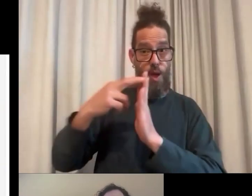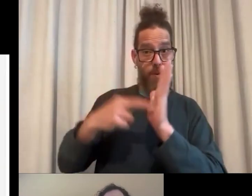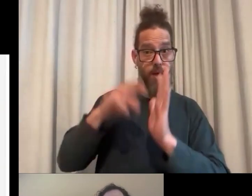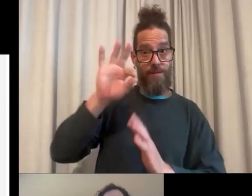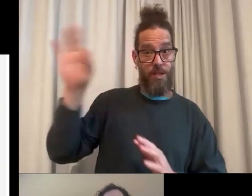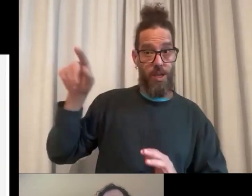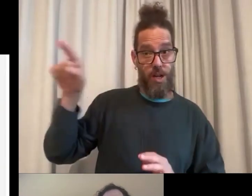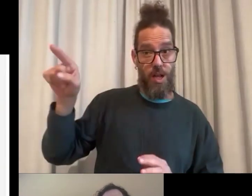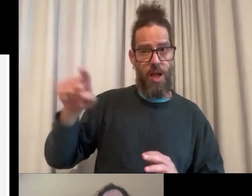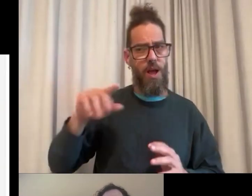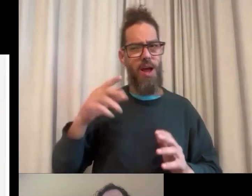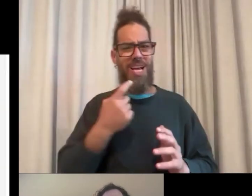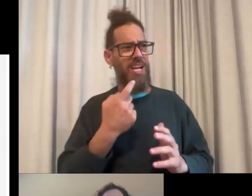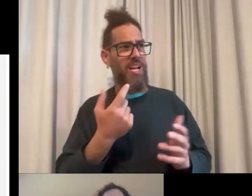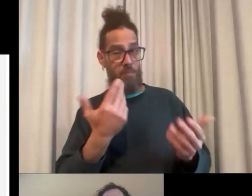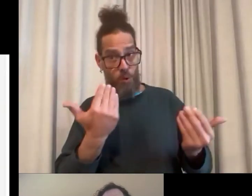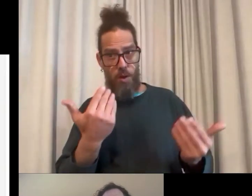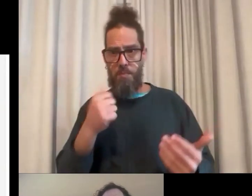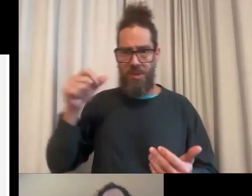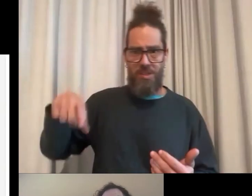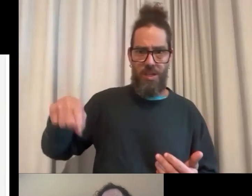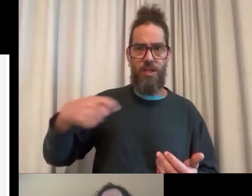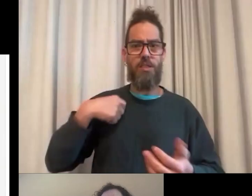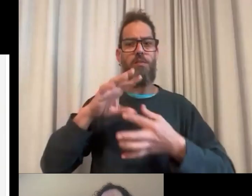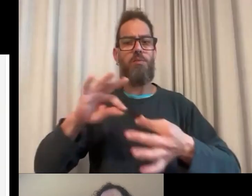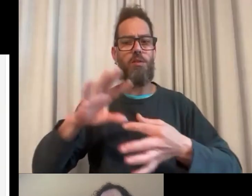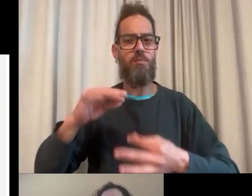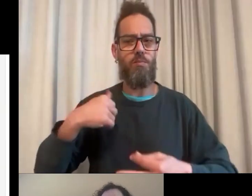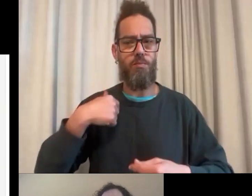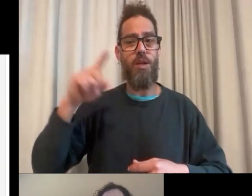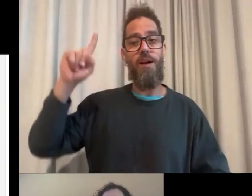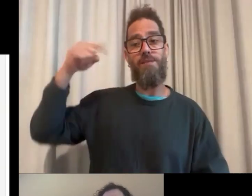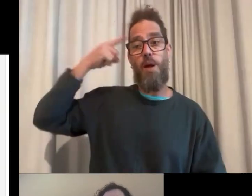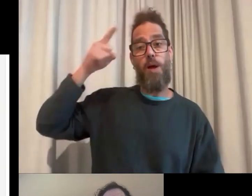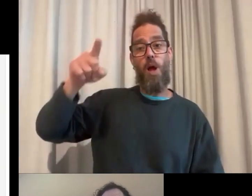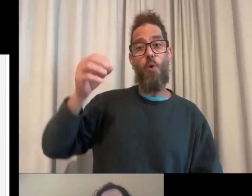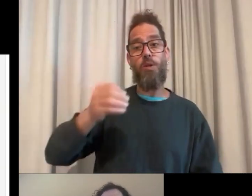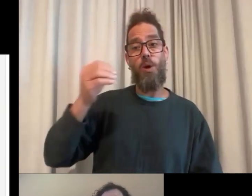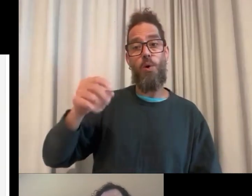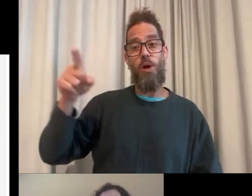And so to summarize, if you're a non-federal government, let's say you're the city of Ottawa